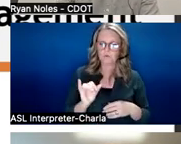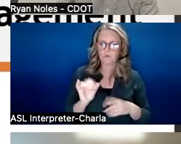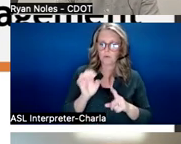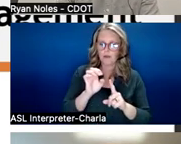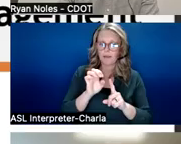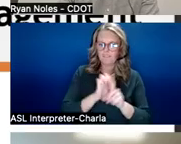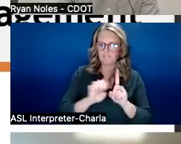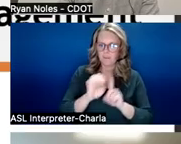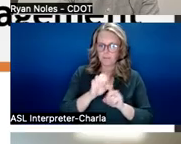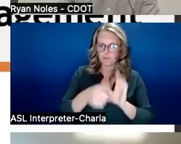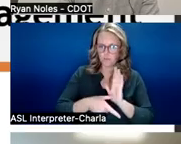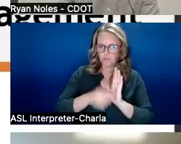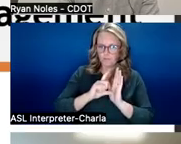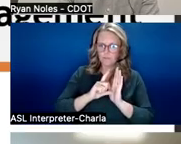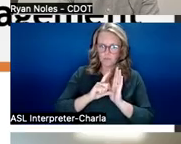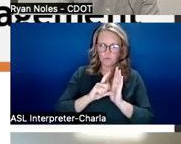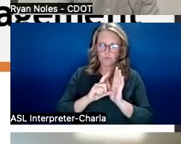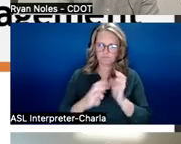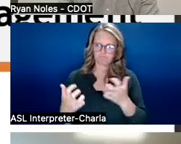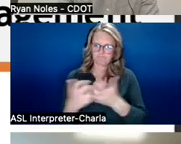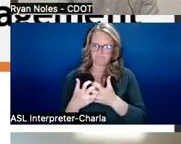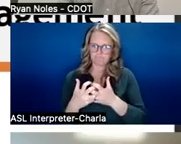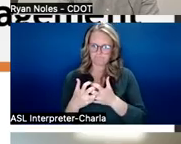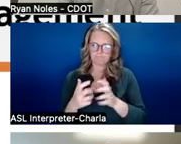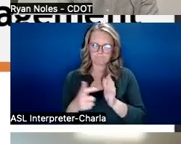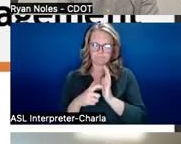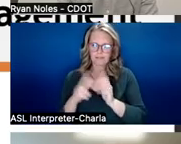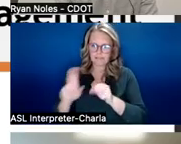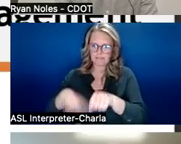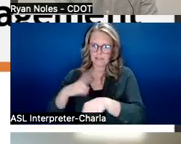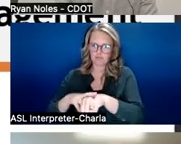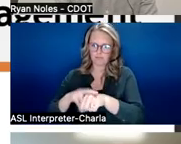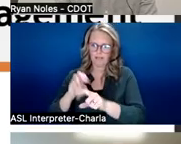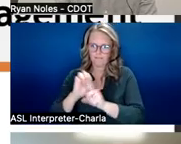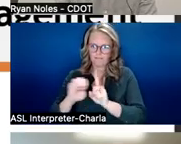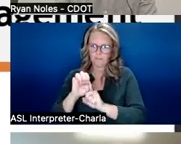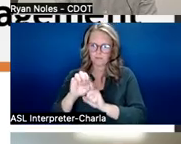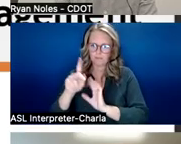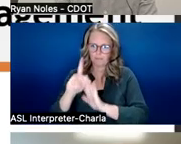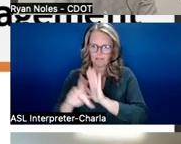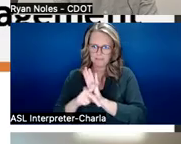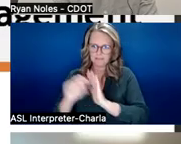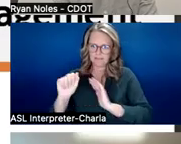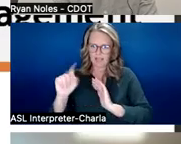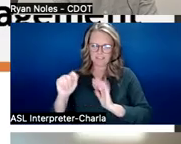with the National Environmental Policy Act, NEPA. So we'll have a lot of information